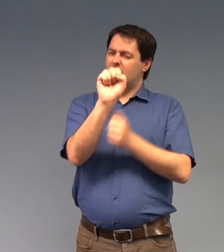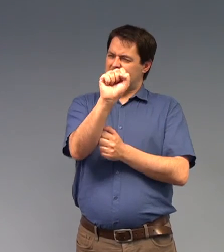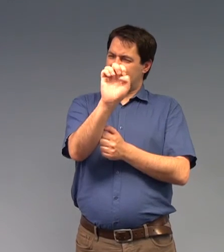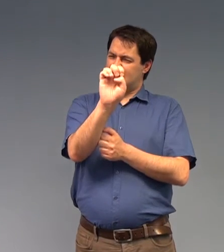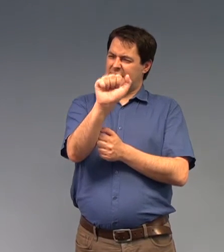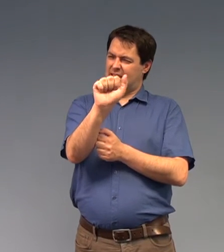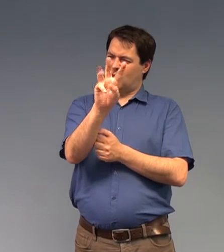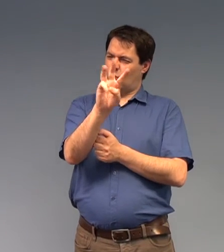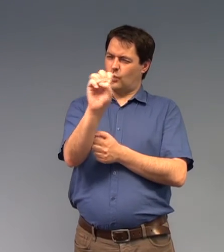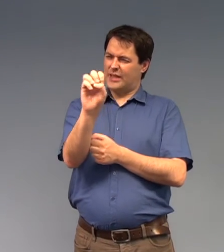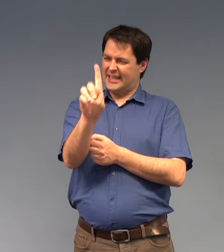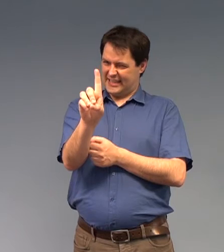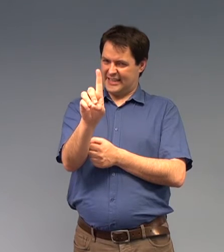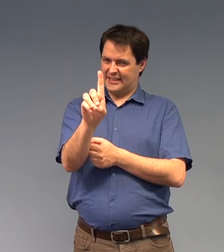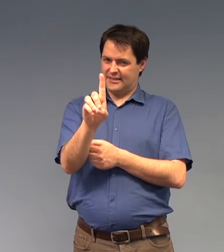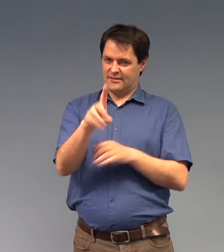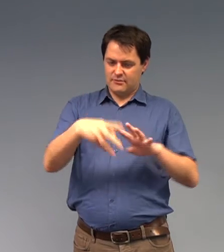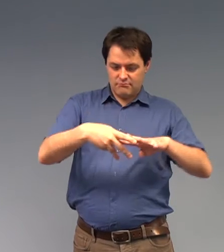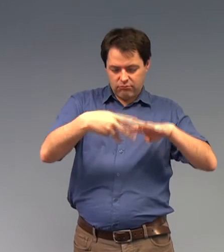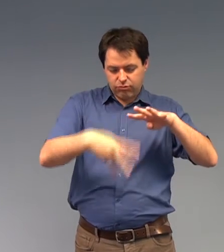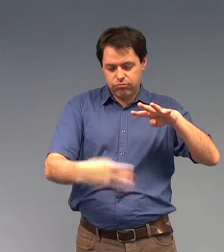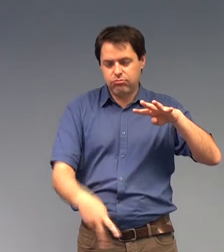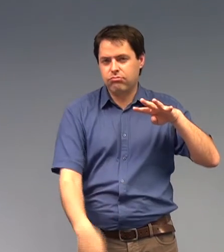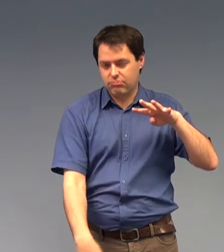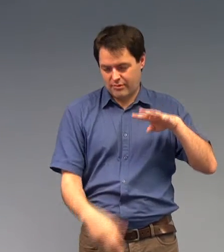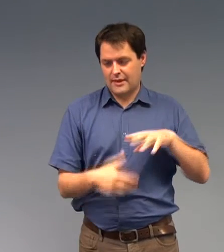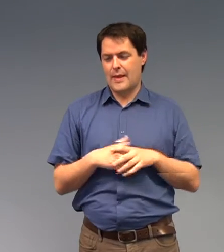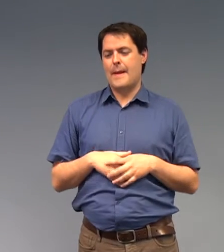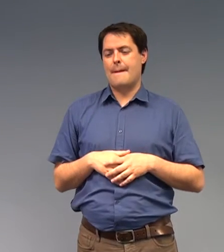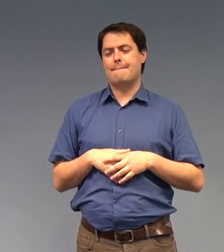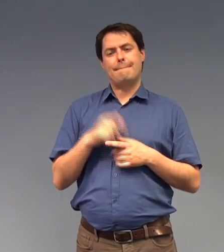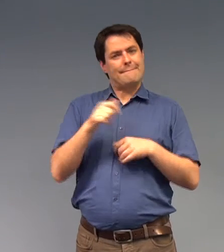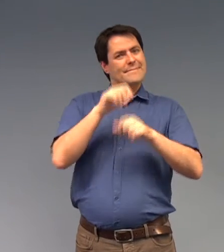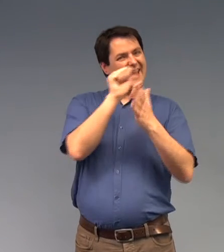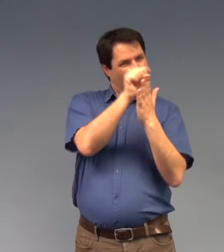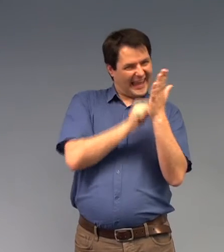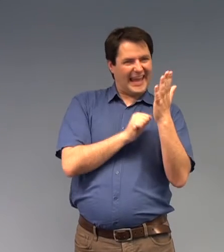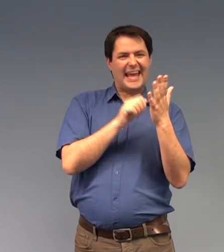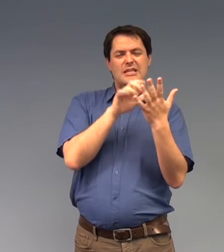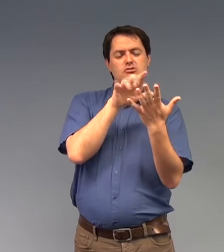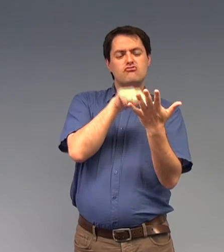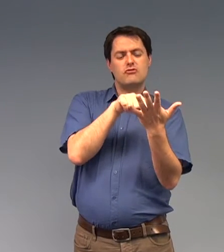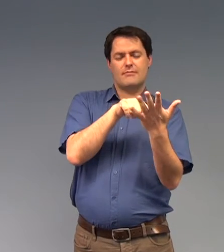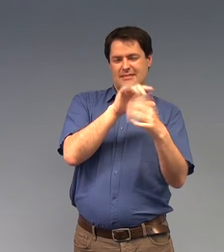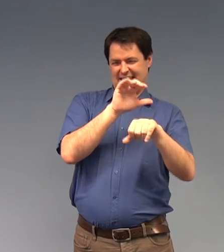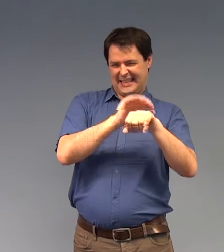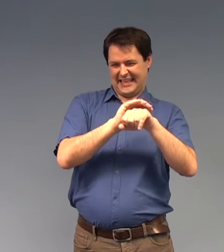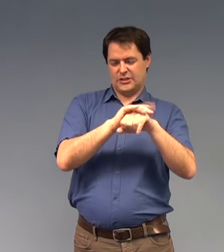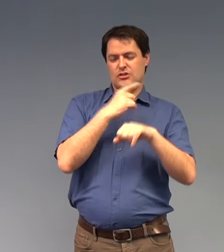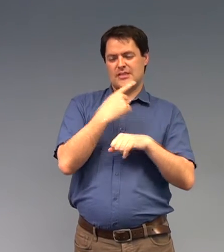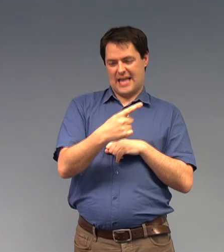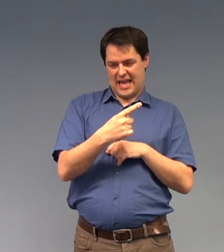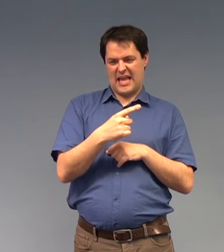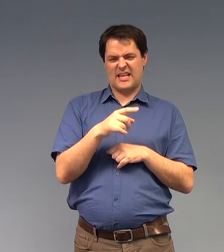and again, this was something I found with my Ph.D. This part, the text was specifically talking about seaweed.